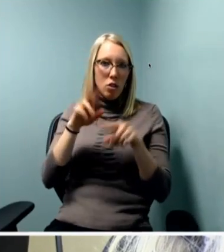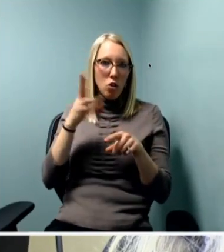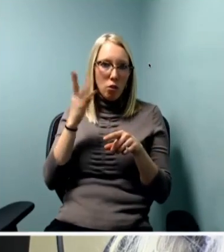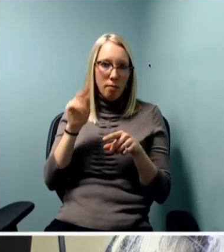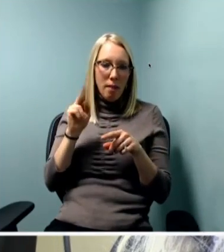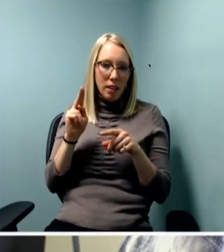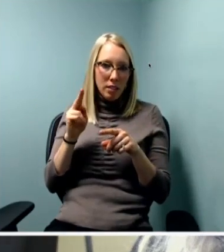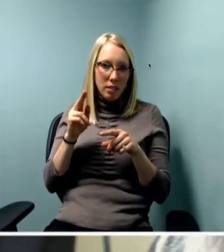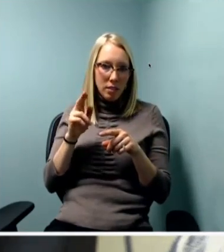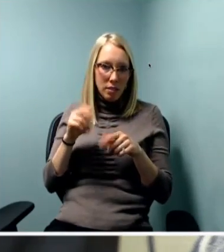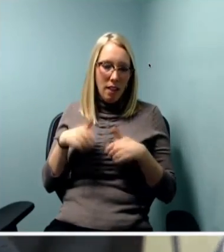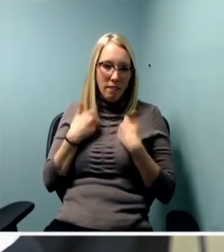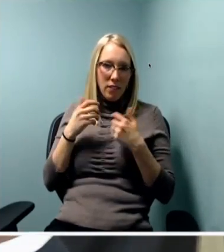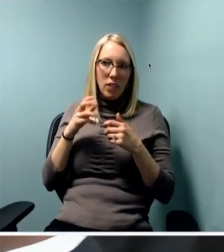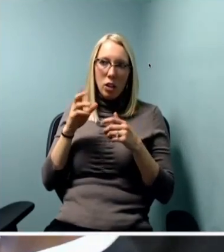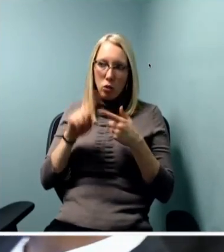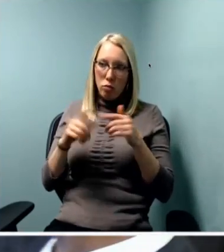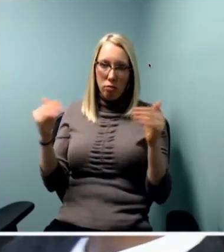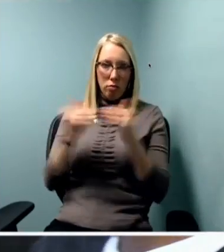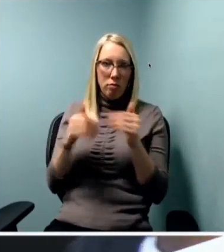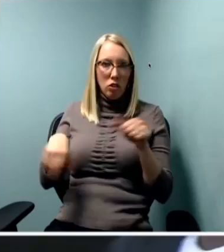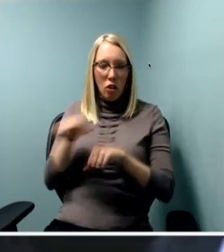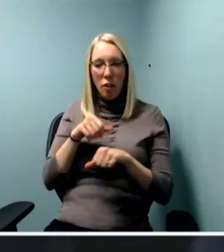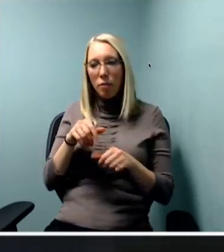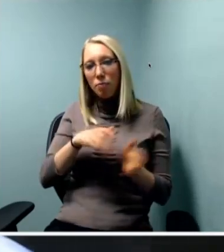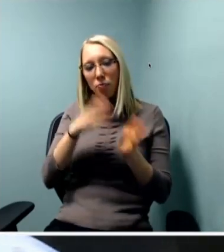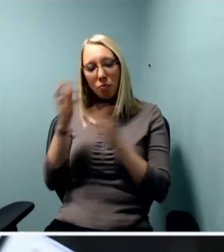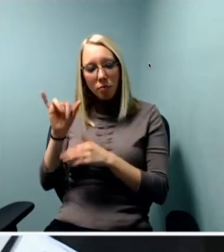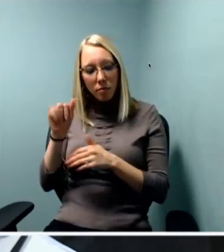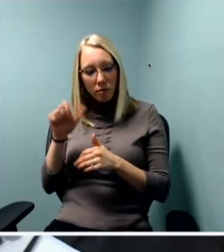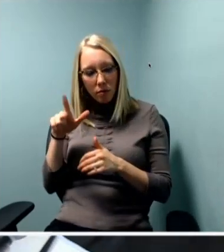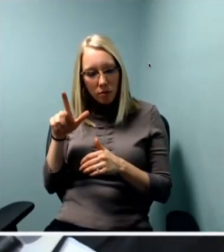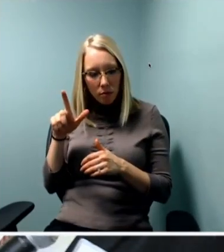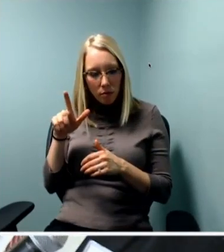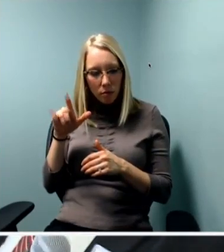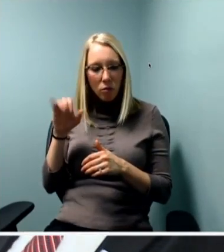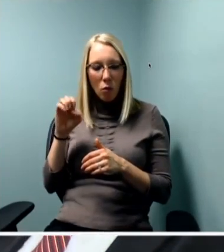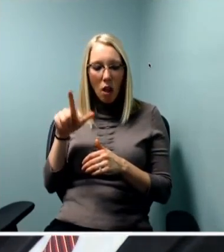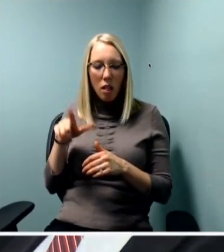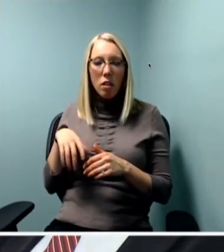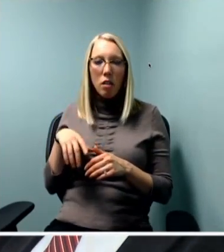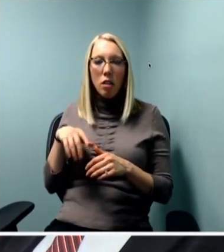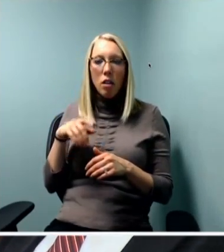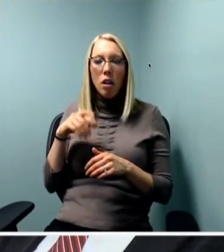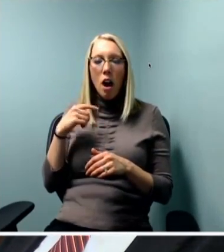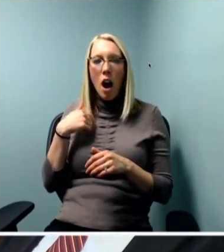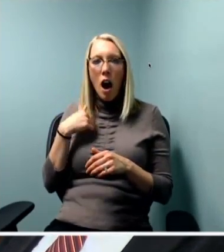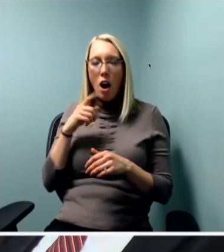(other panel member) Honestly, I received this question and was like "I don't see the difference!"